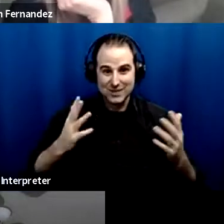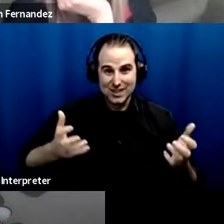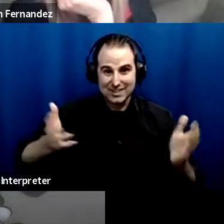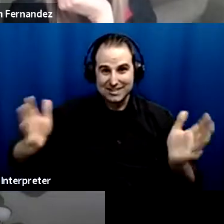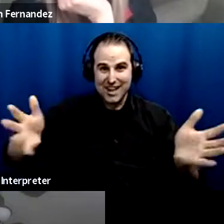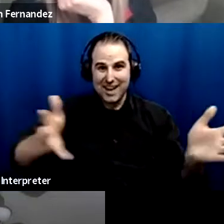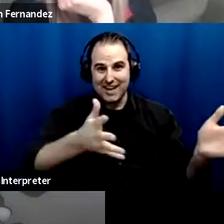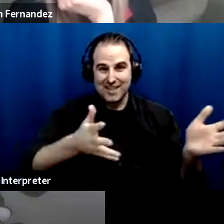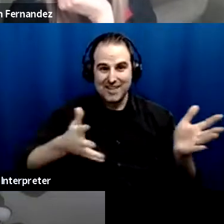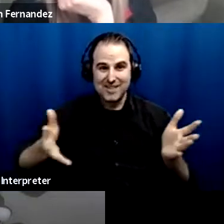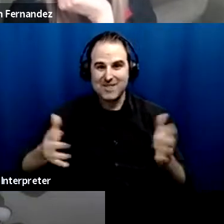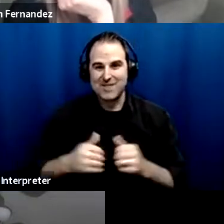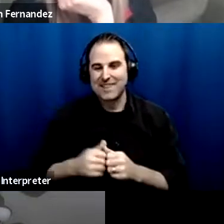motion to adjourn. Motion to